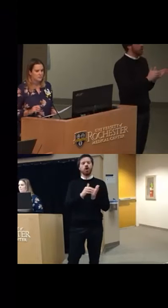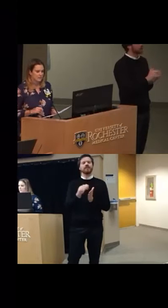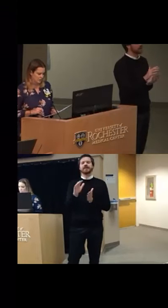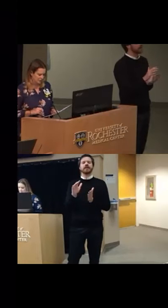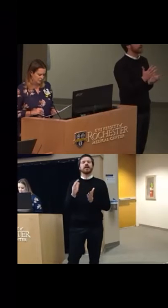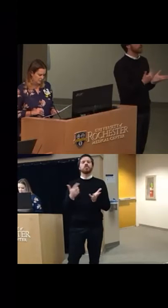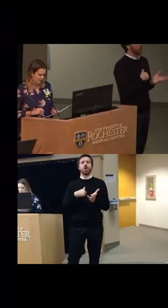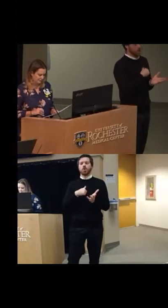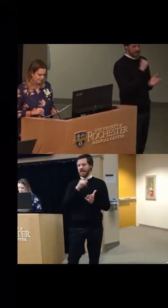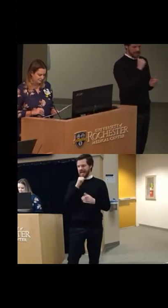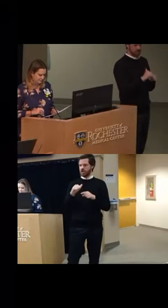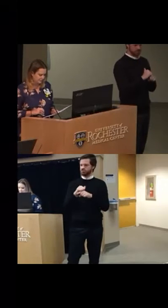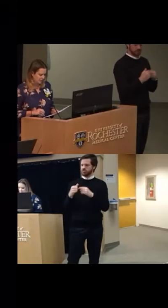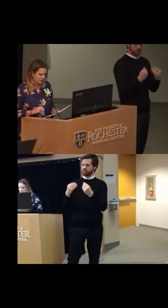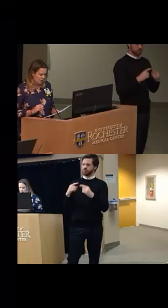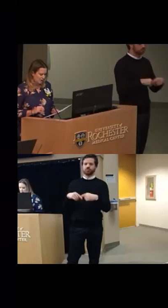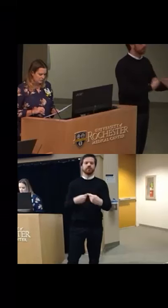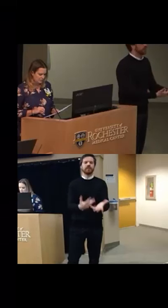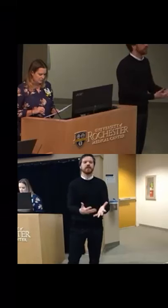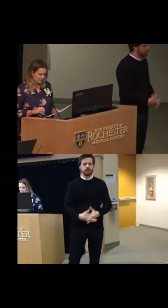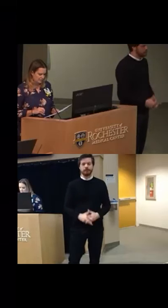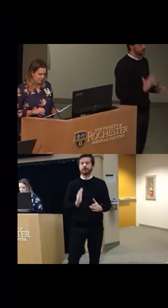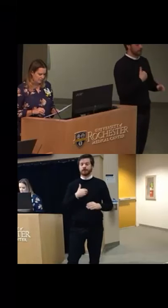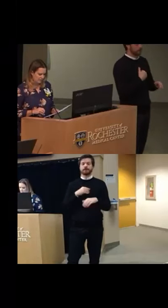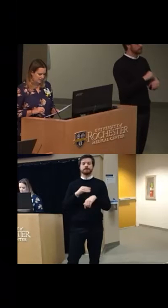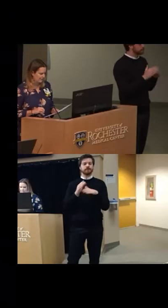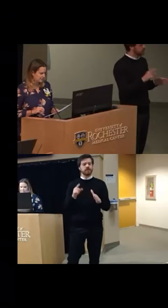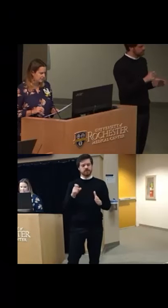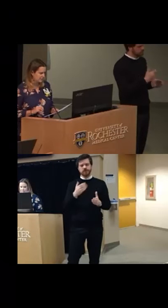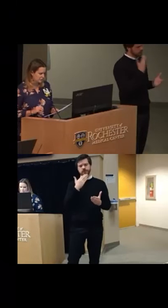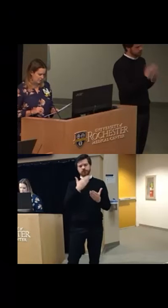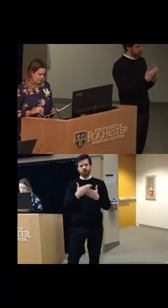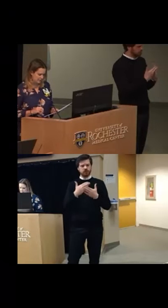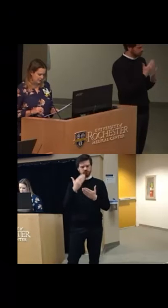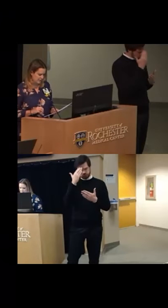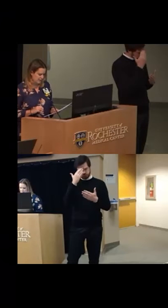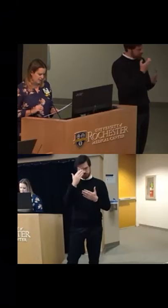typically trained to provide our counselors have to be well-versed in evidence-based treatments